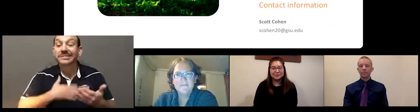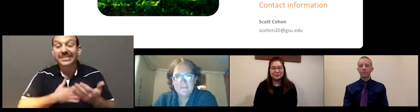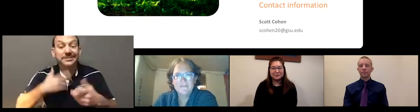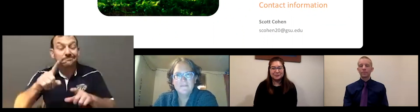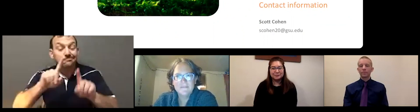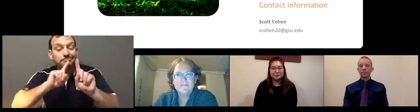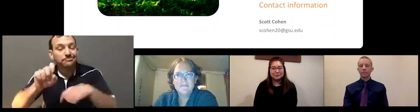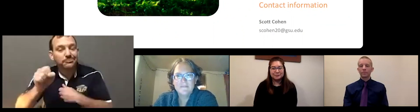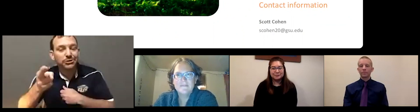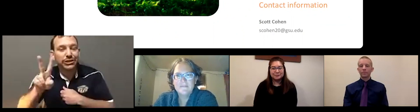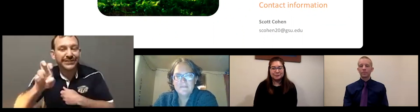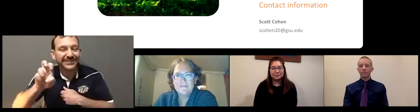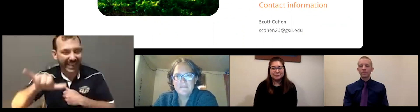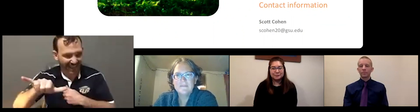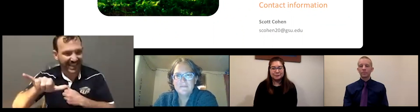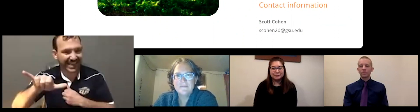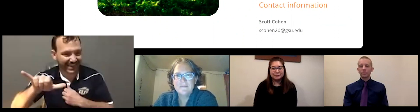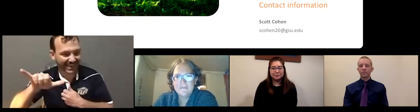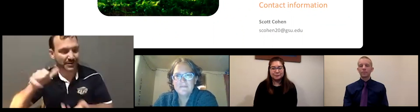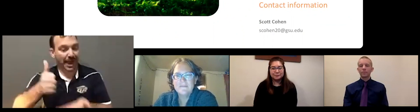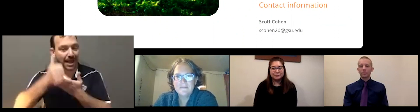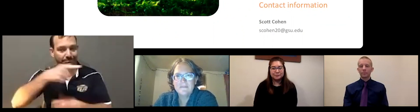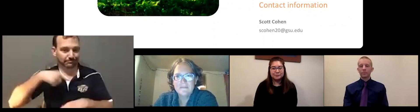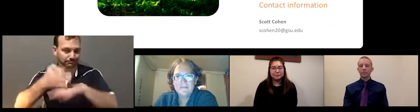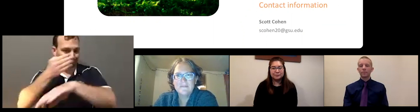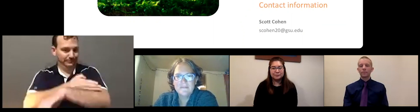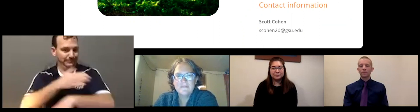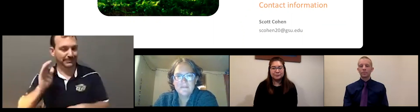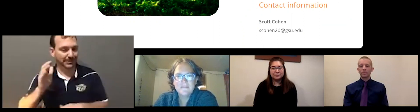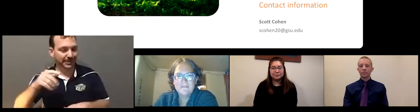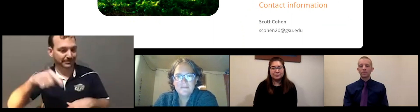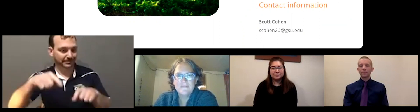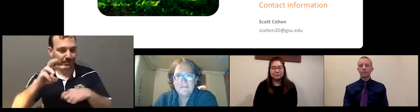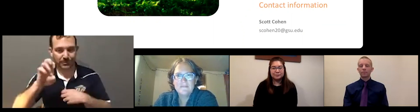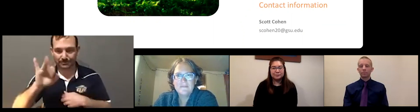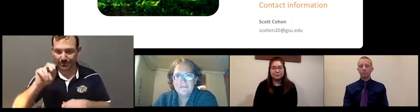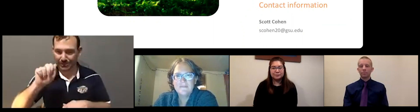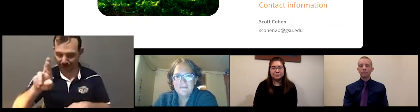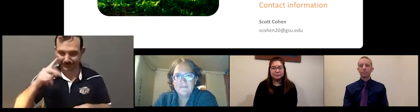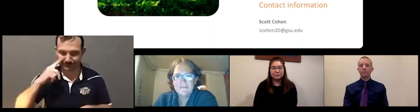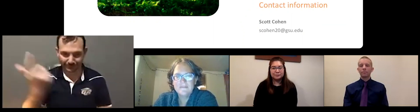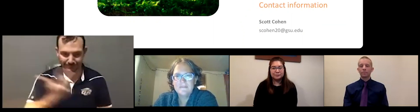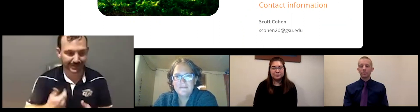Please fill out the survey to help us improve this webinar for you all.